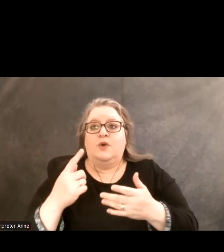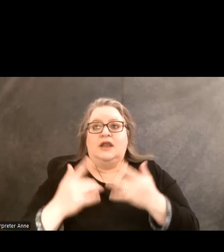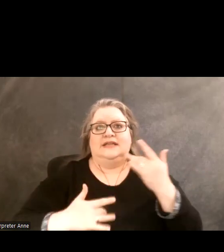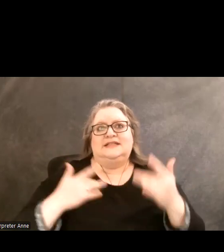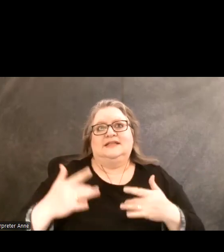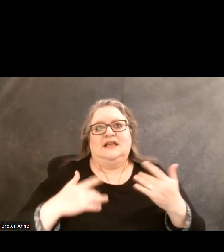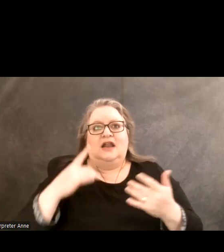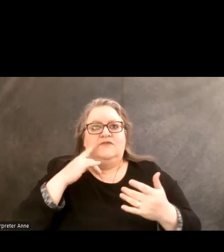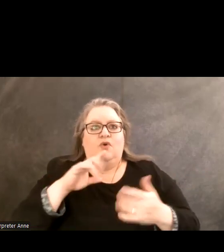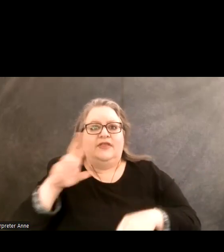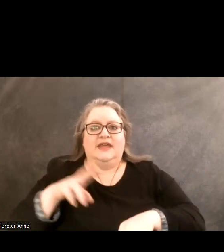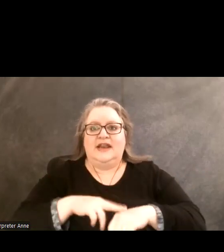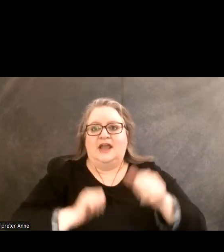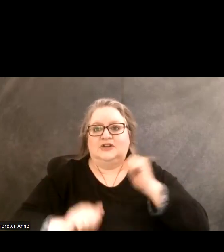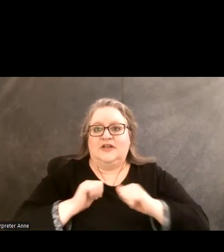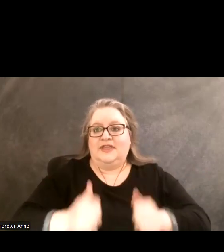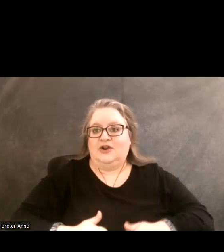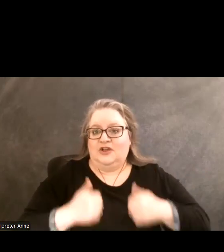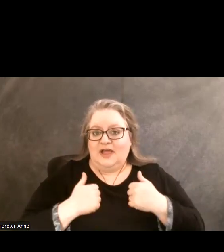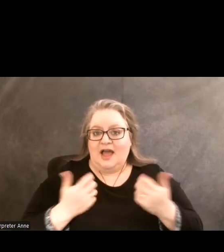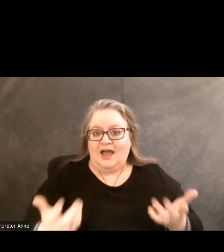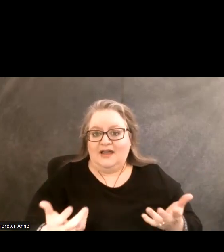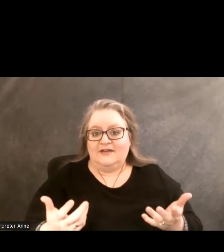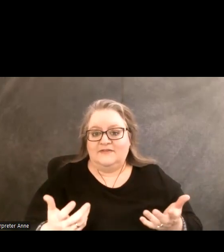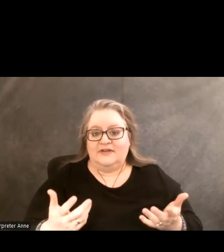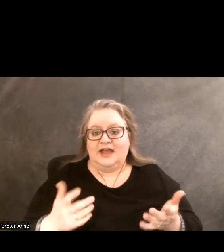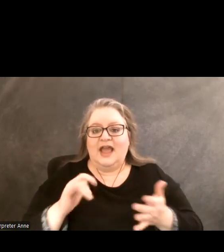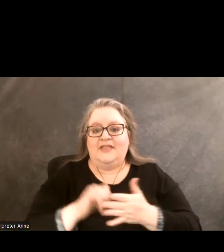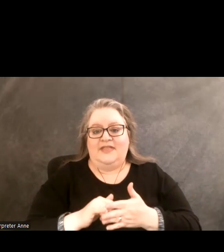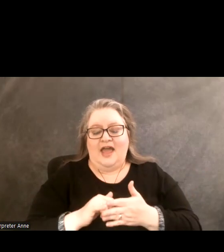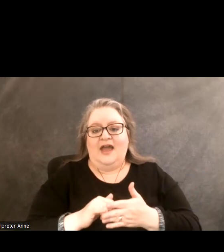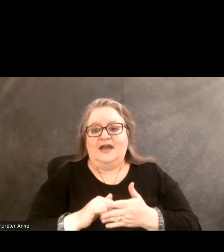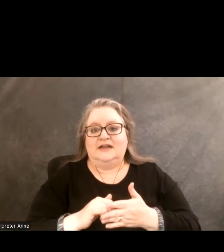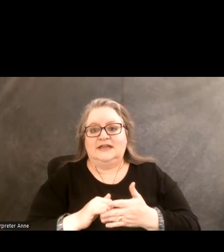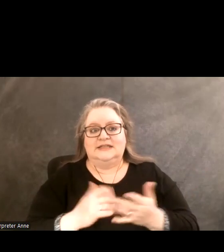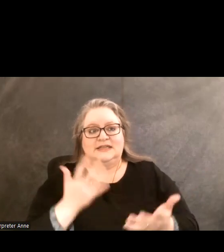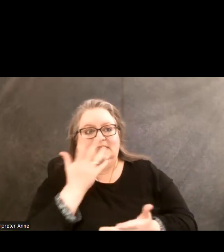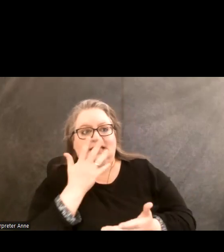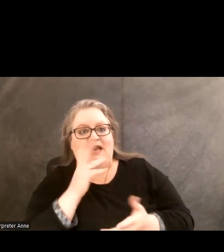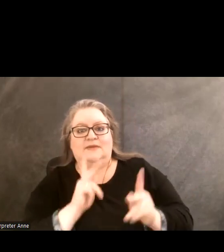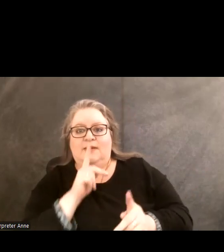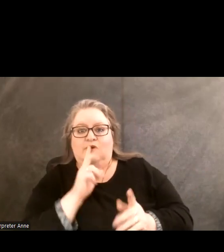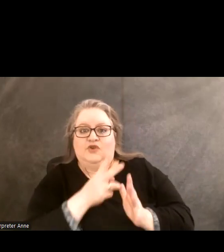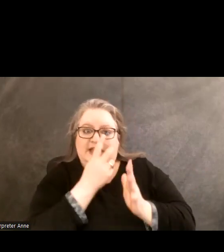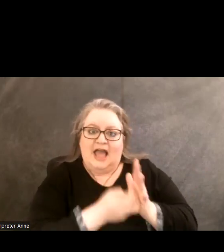national theater live, and that's anesthetic that people have gotten really into recently, and I know that there